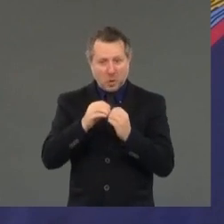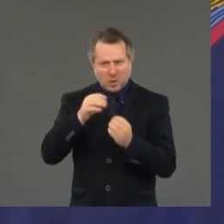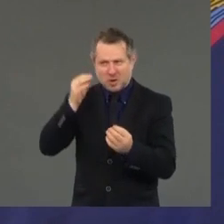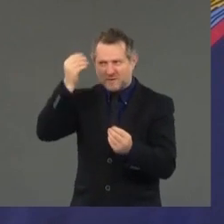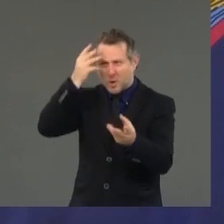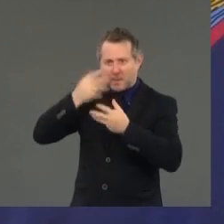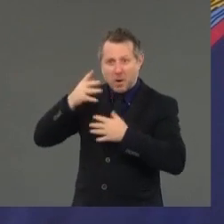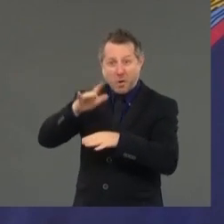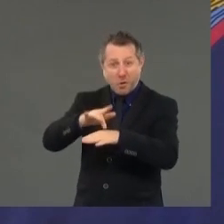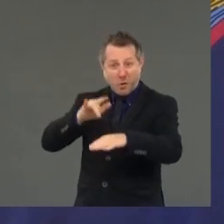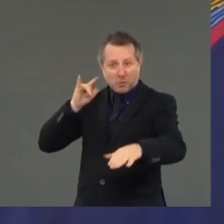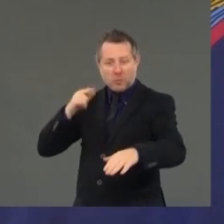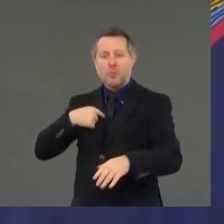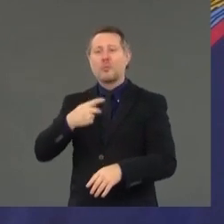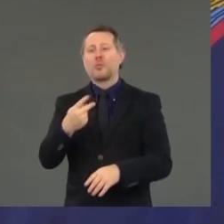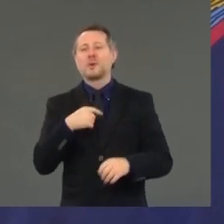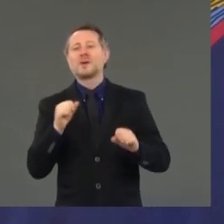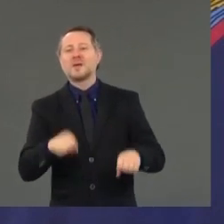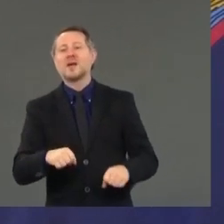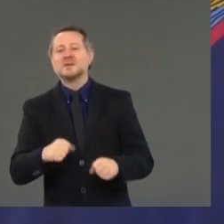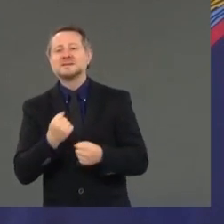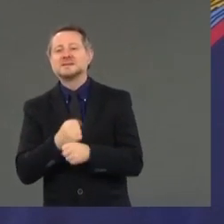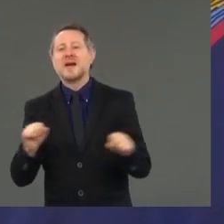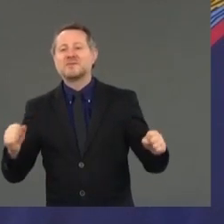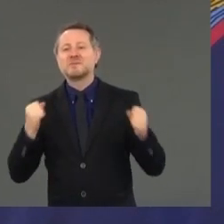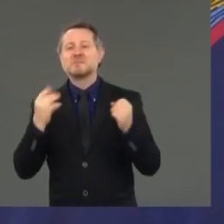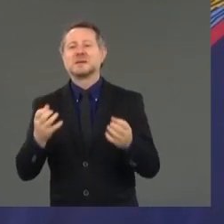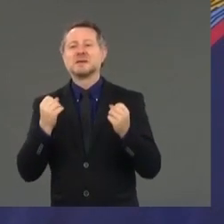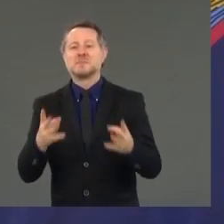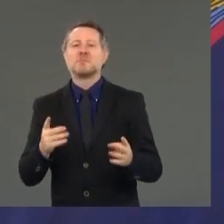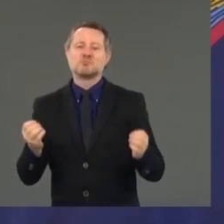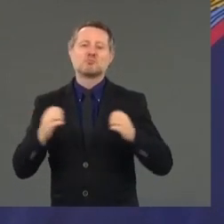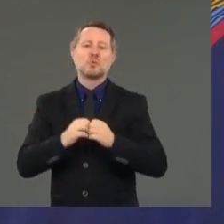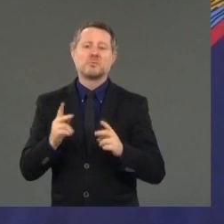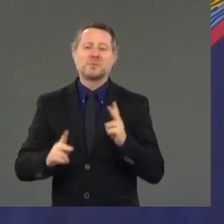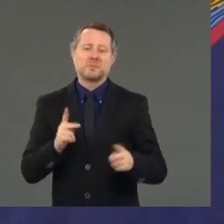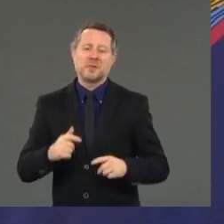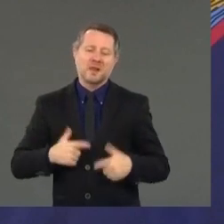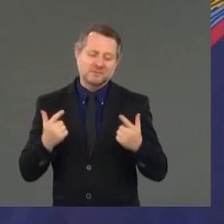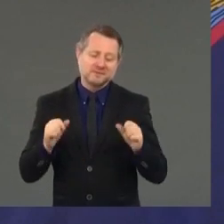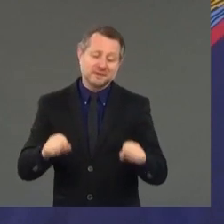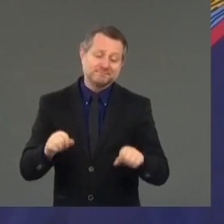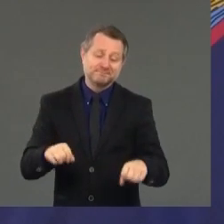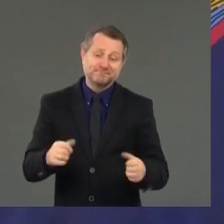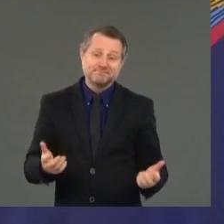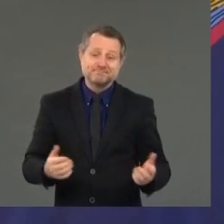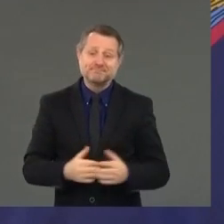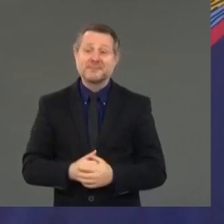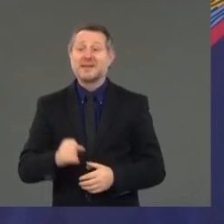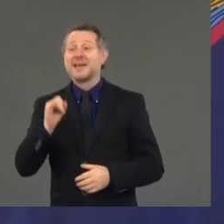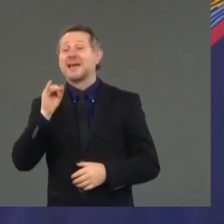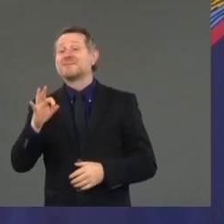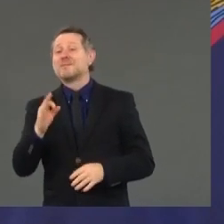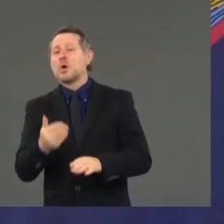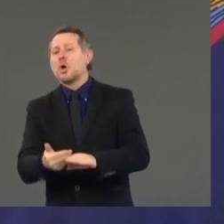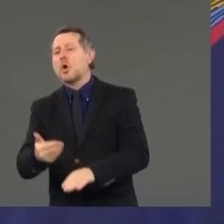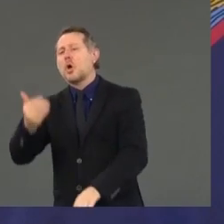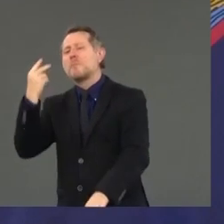KNEW IT EARLIER I THINK WE COULD